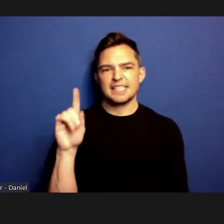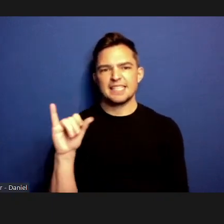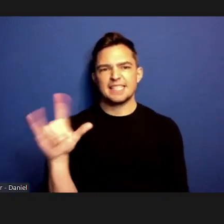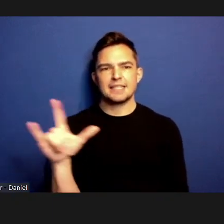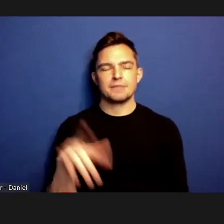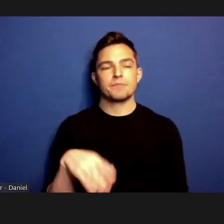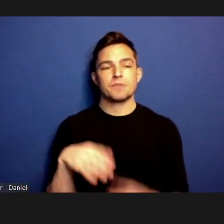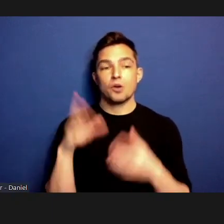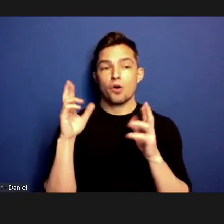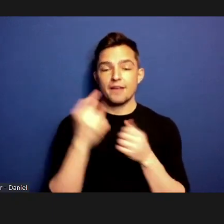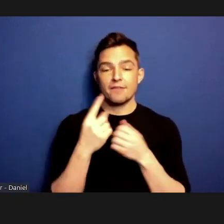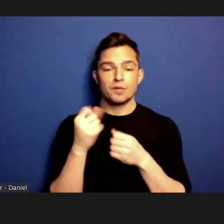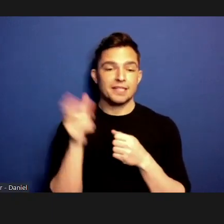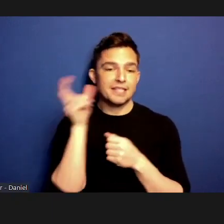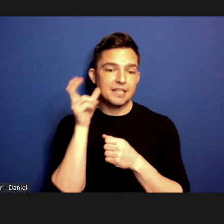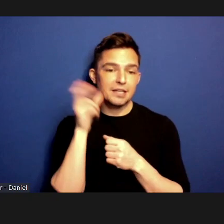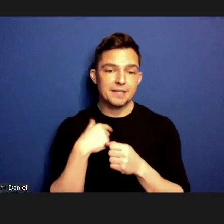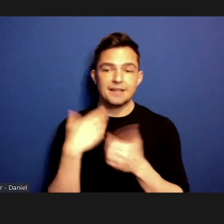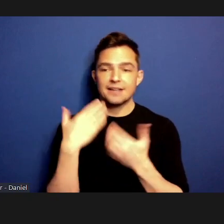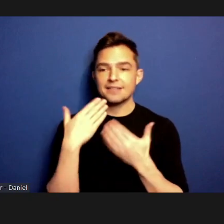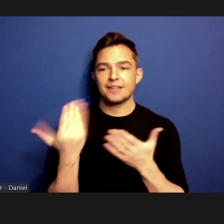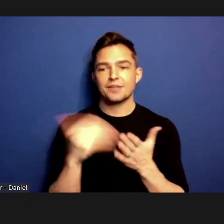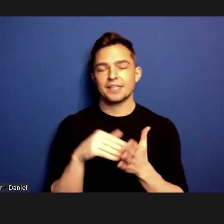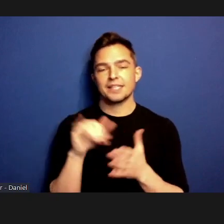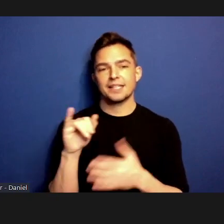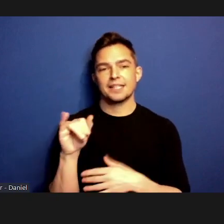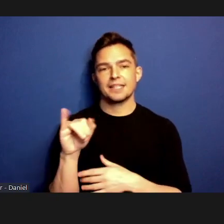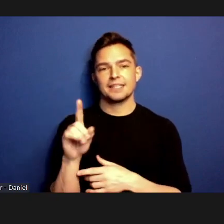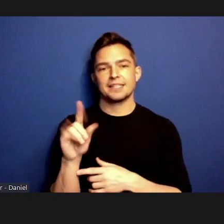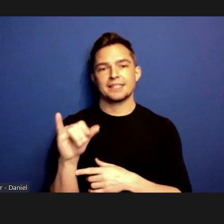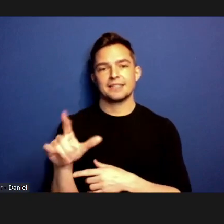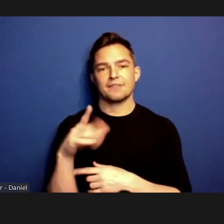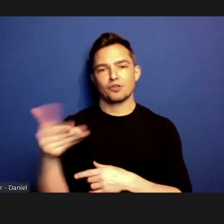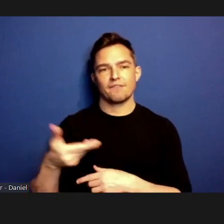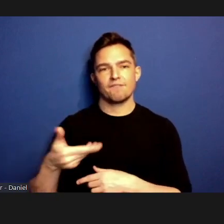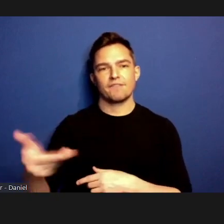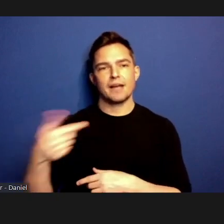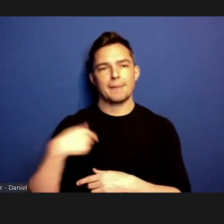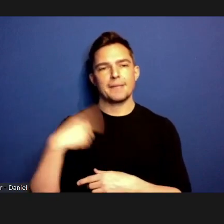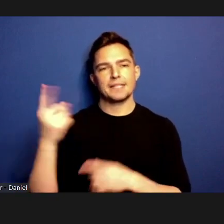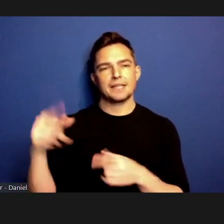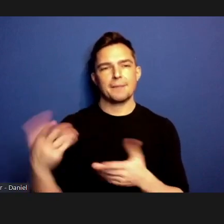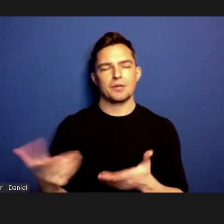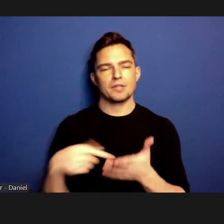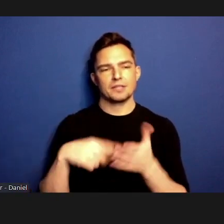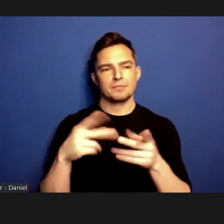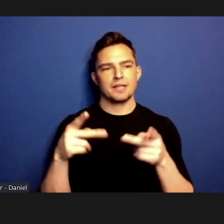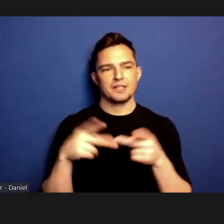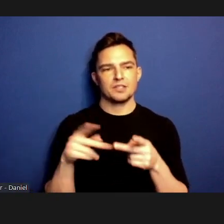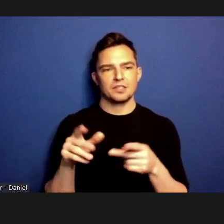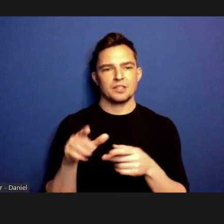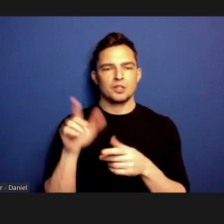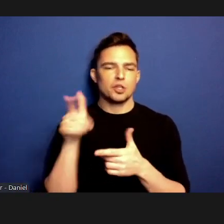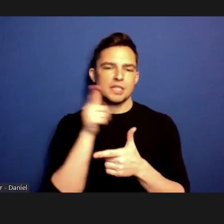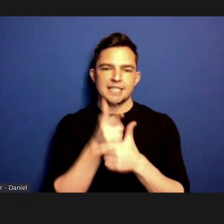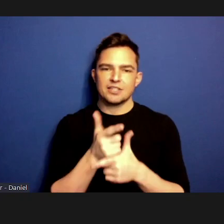me. And thank you again Idil, for inviting me to this space. You are a sister, a collaborator,